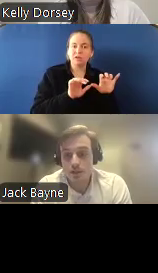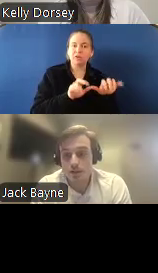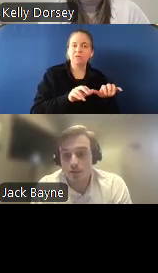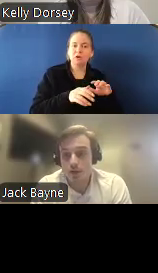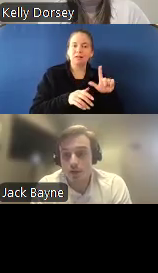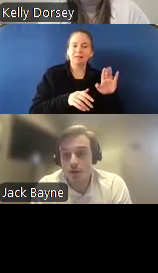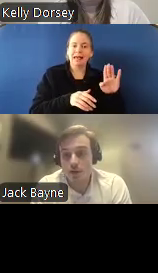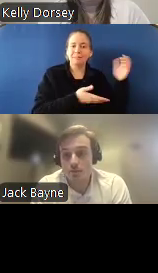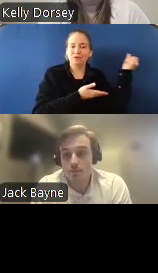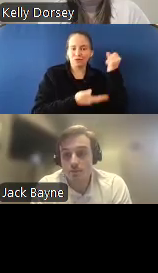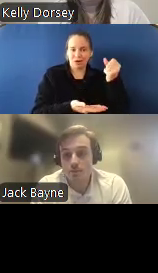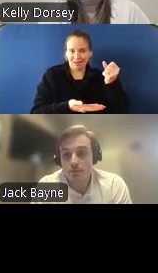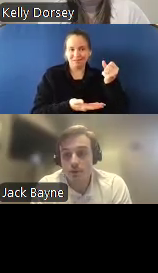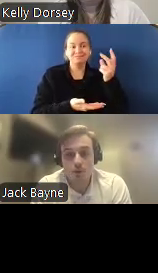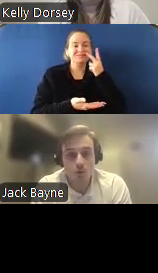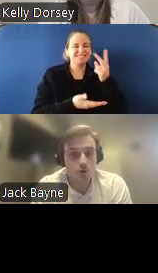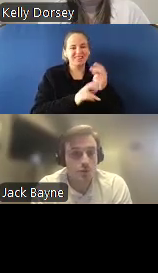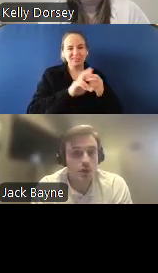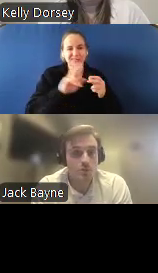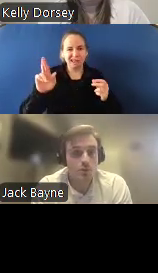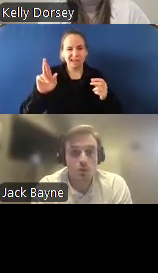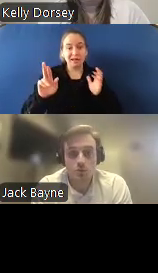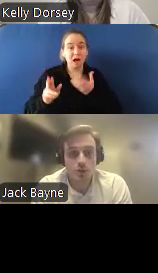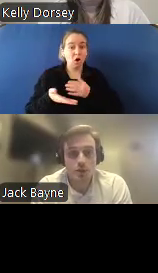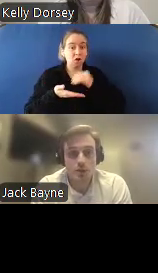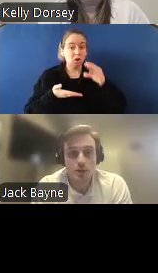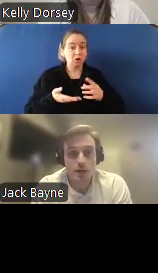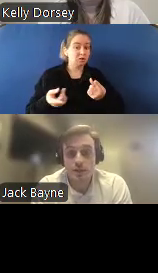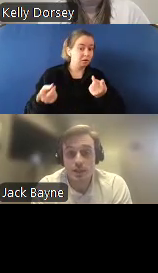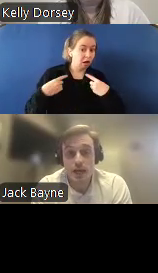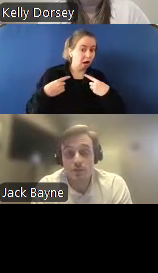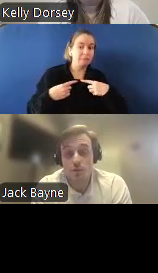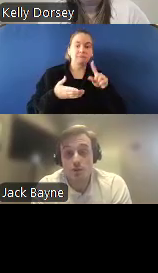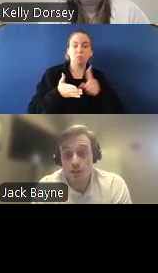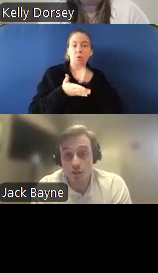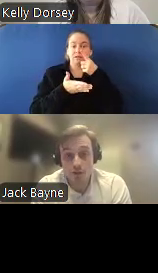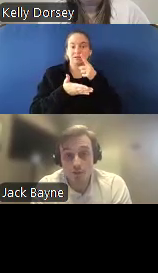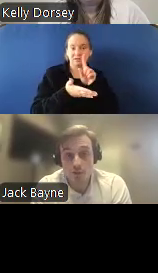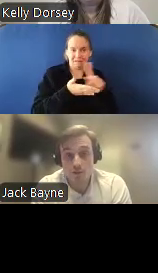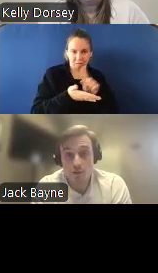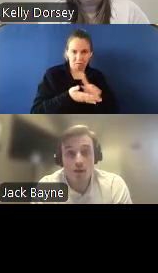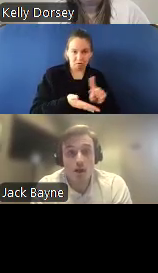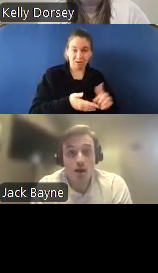here on the right, our learners would come in once a week, and they did that for six straight months,